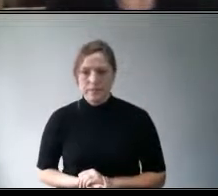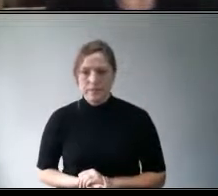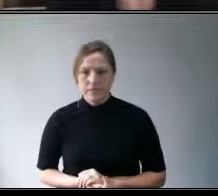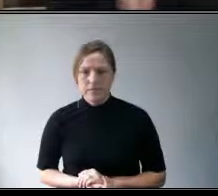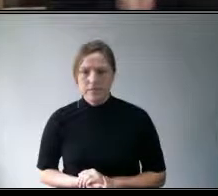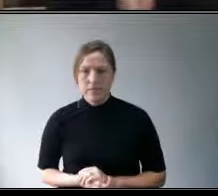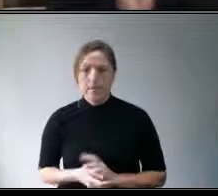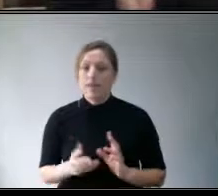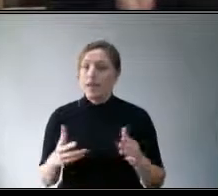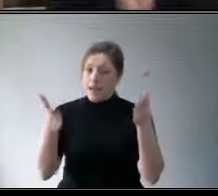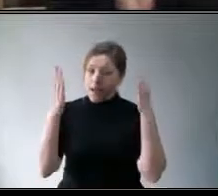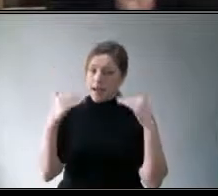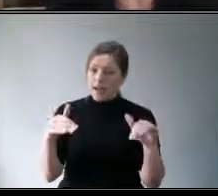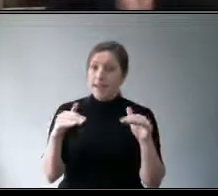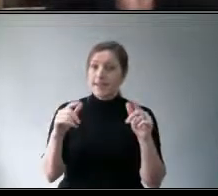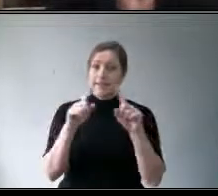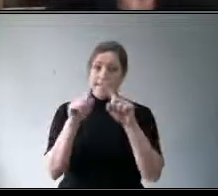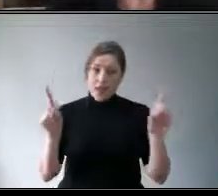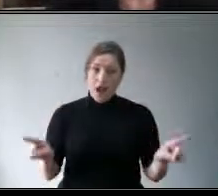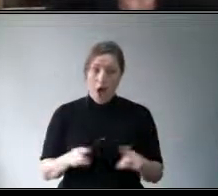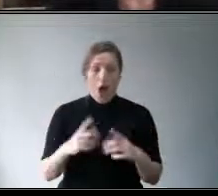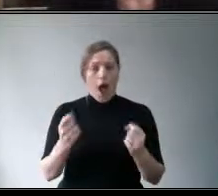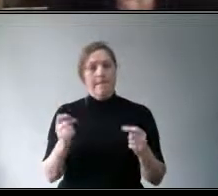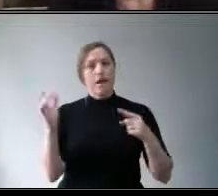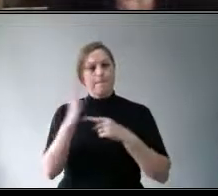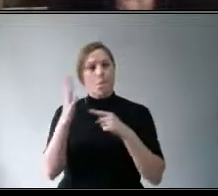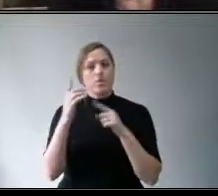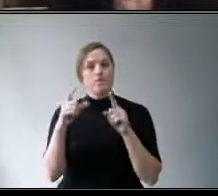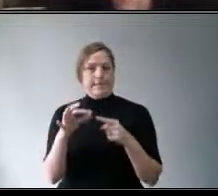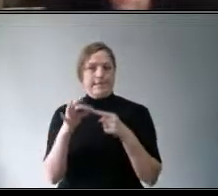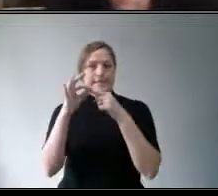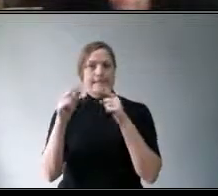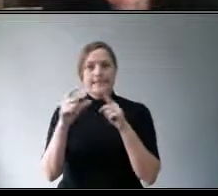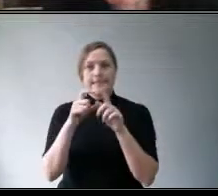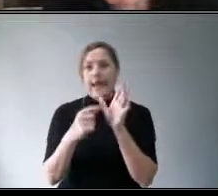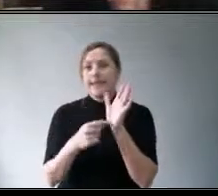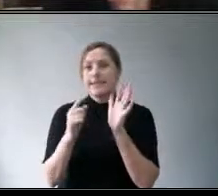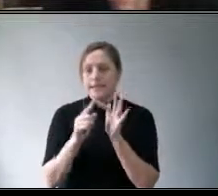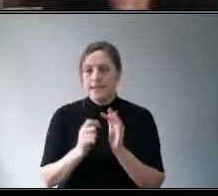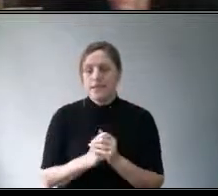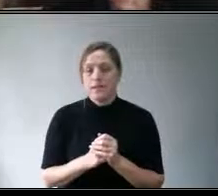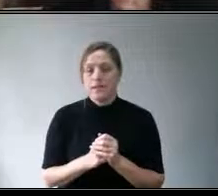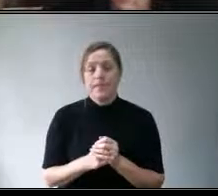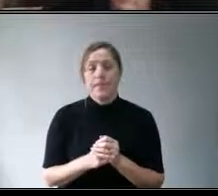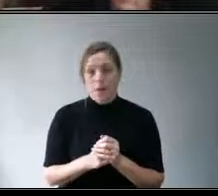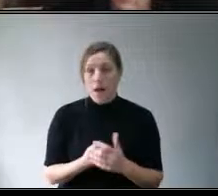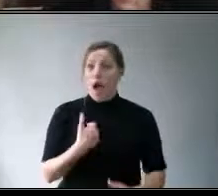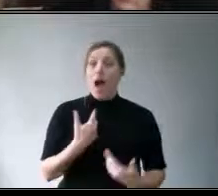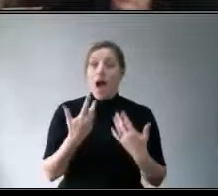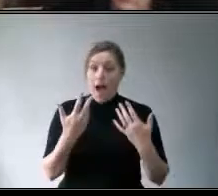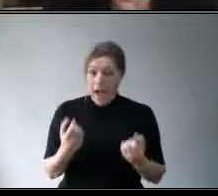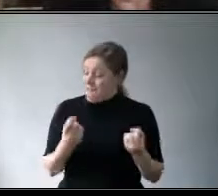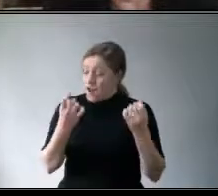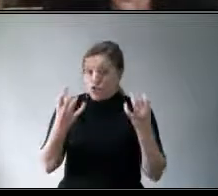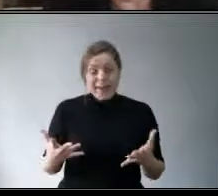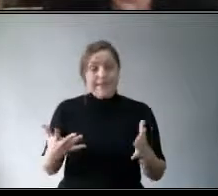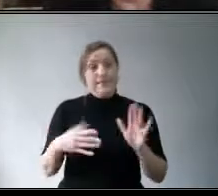of the sort of key dates coming up so guidelines available now and absolutely um you know go and